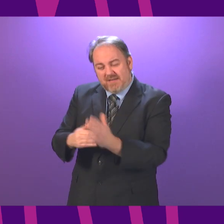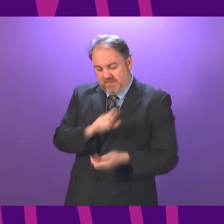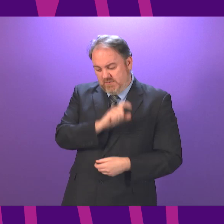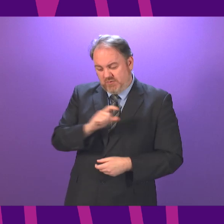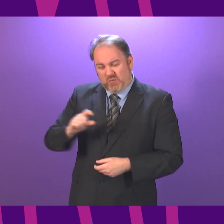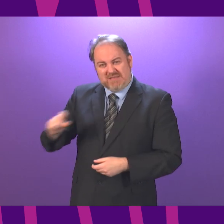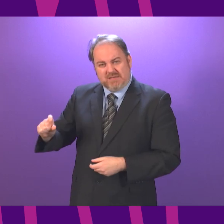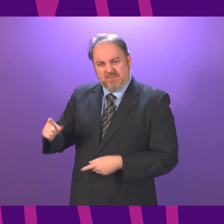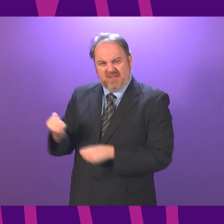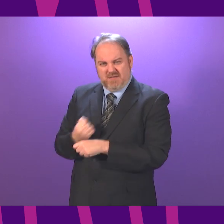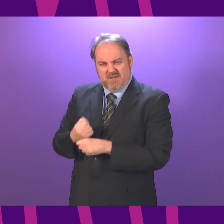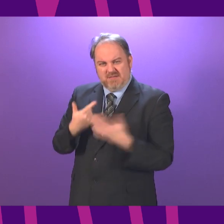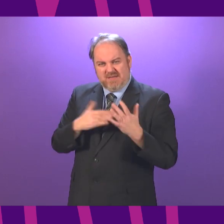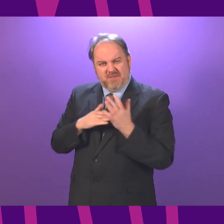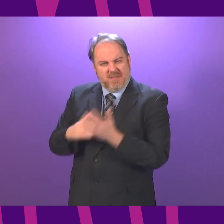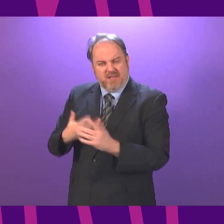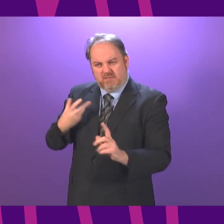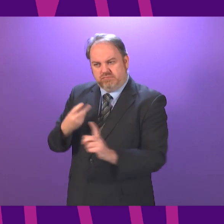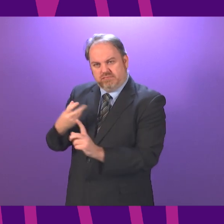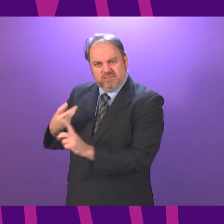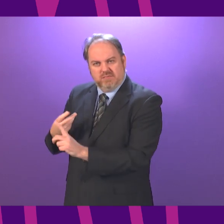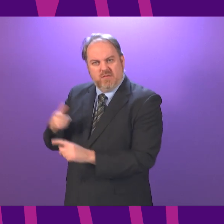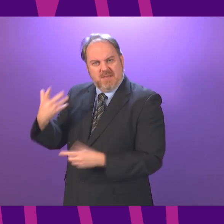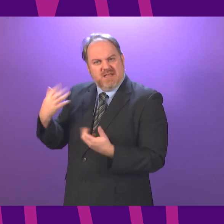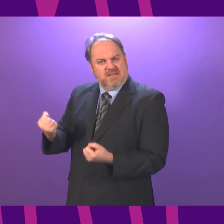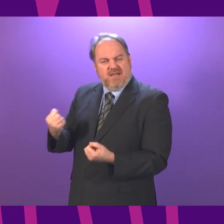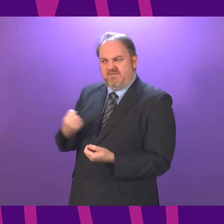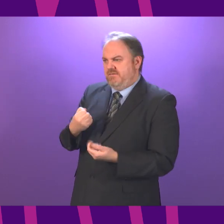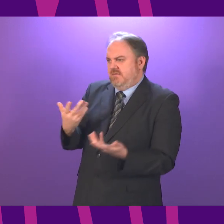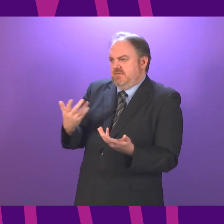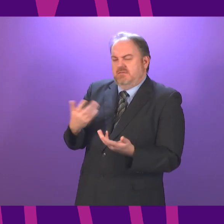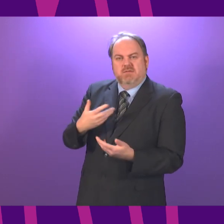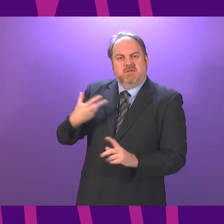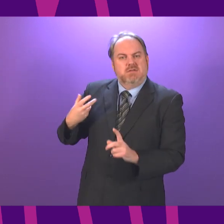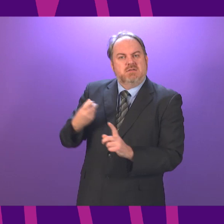so presumably it is sitting on supplies for no reason in the same way that Ruth Davidson